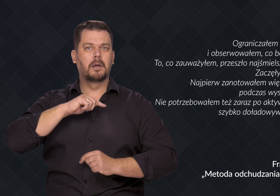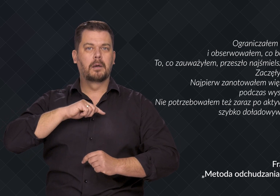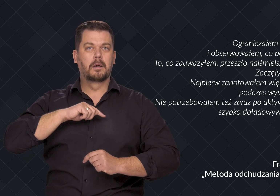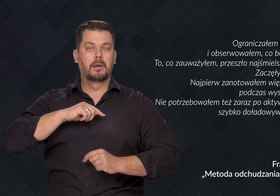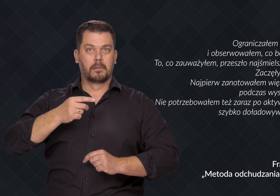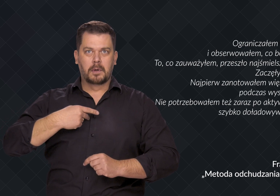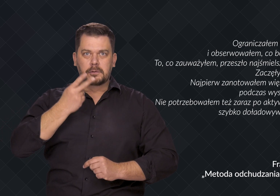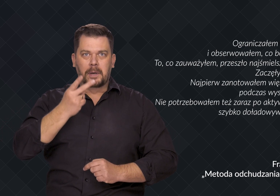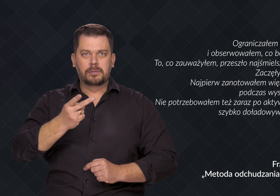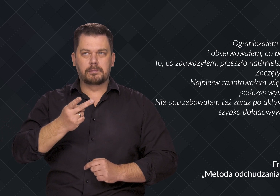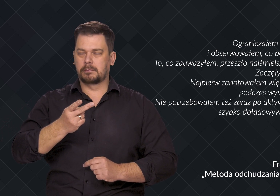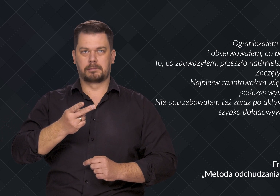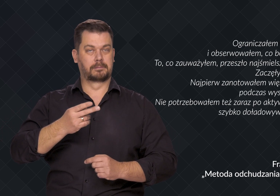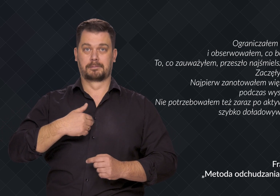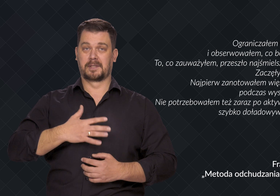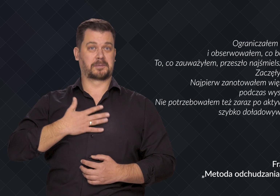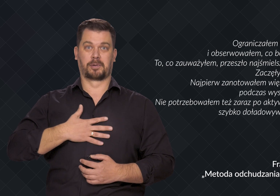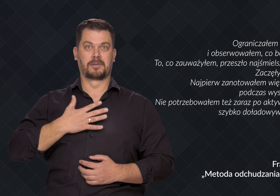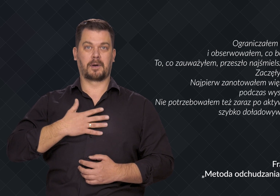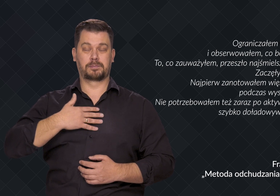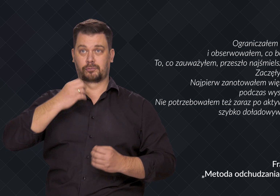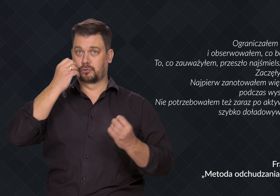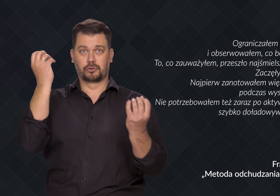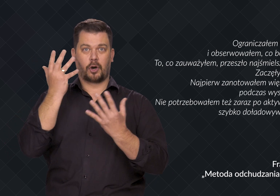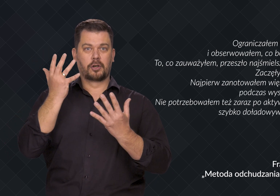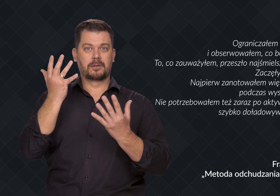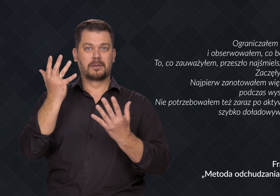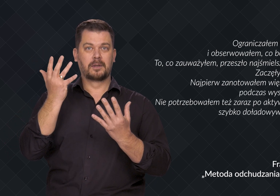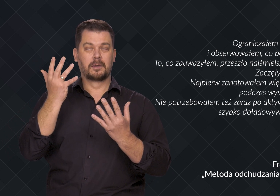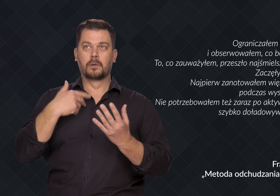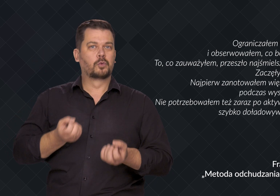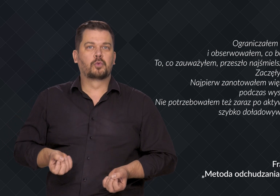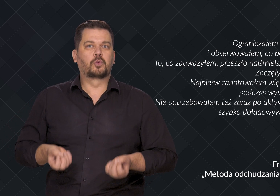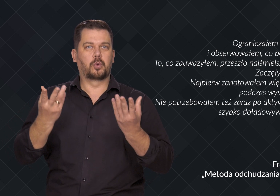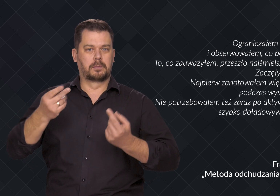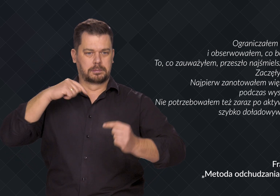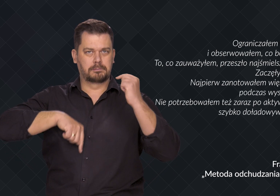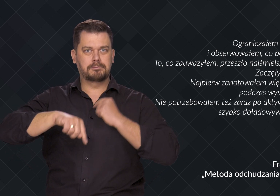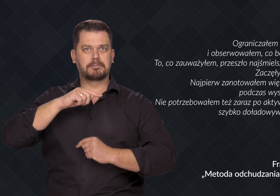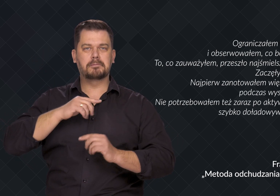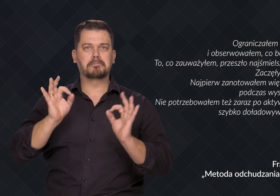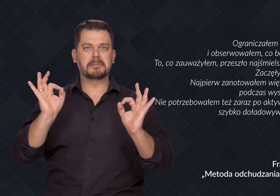What I noticed exceeded the boldest expectations. Miracles started happening.